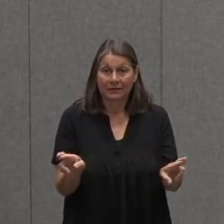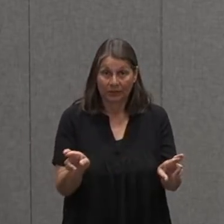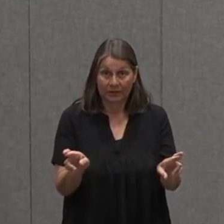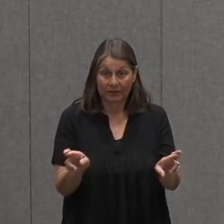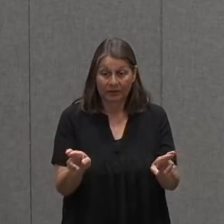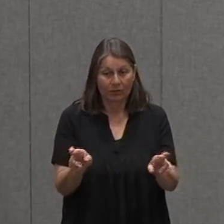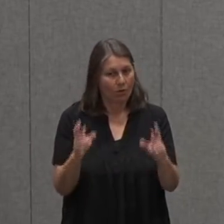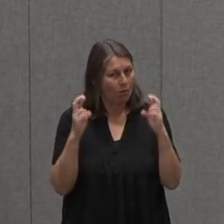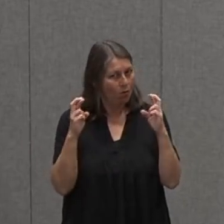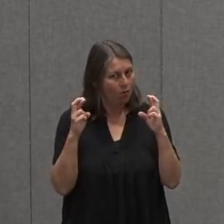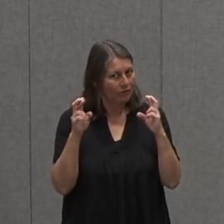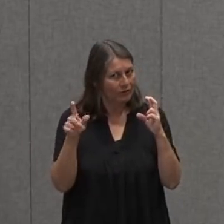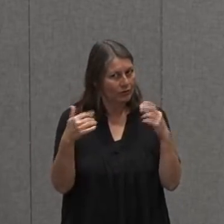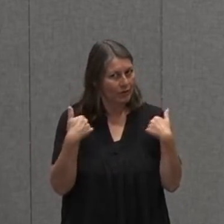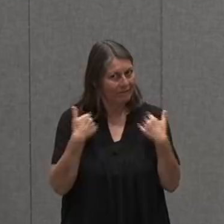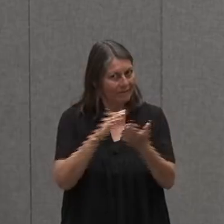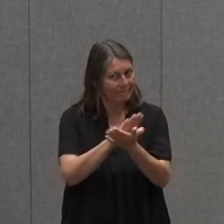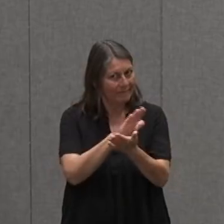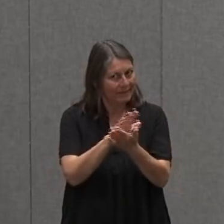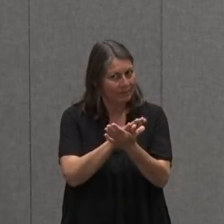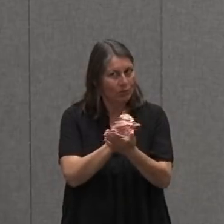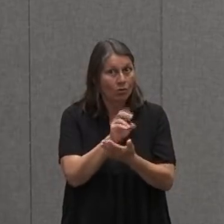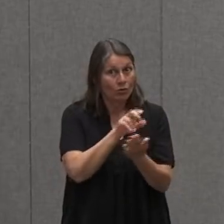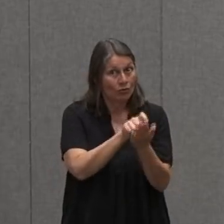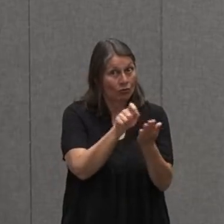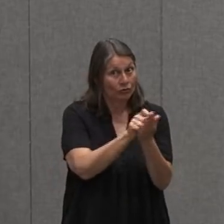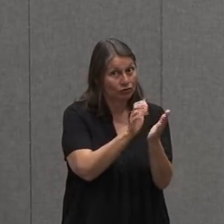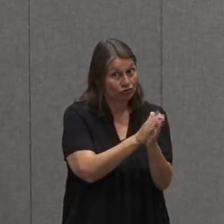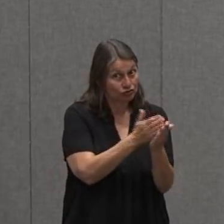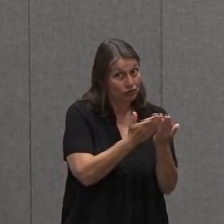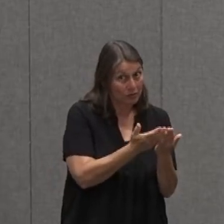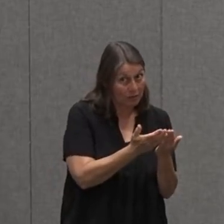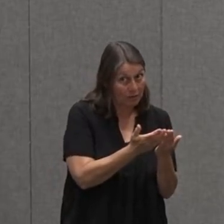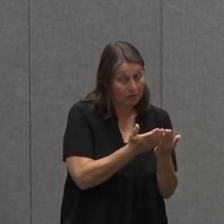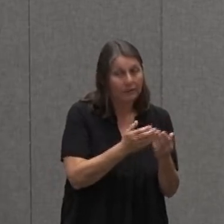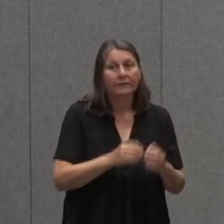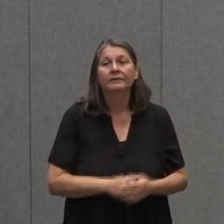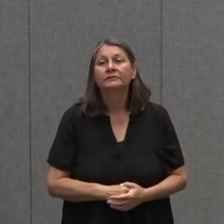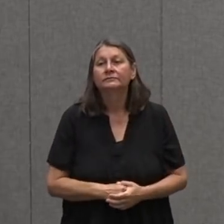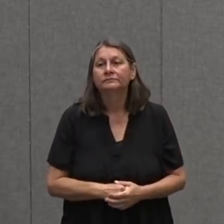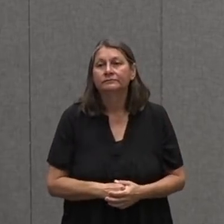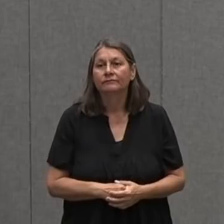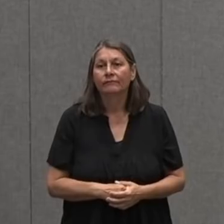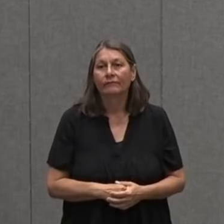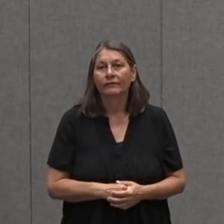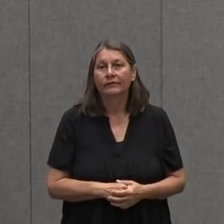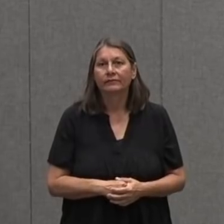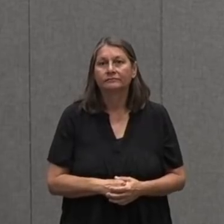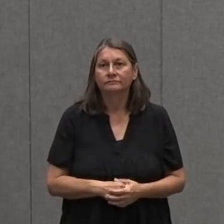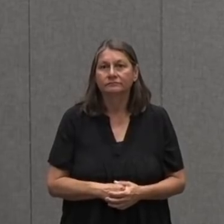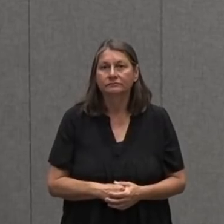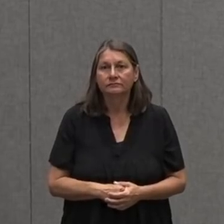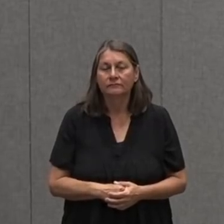Hopefully you've done all of your work. So before we go on, I do want to refer back